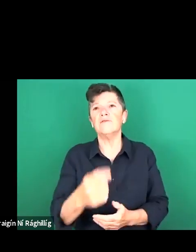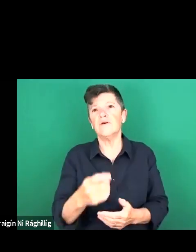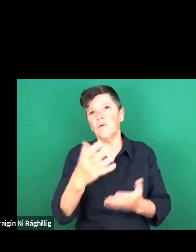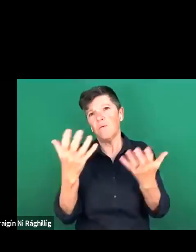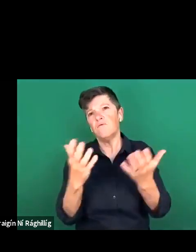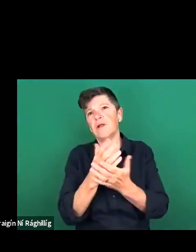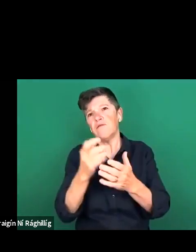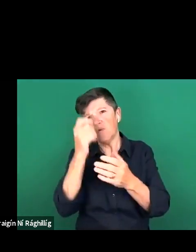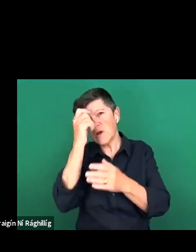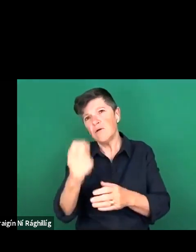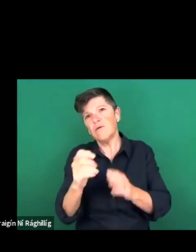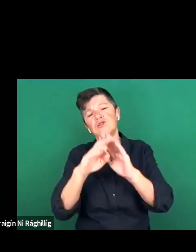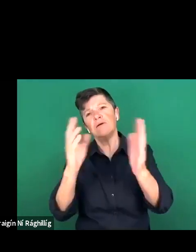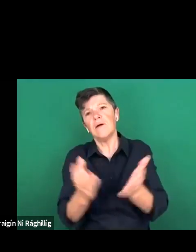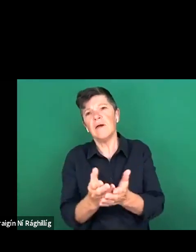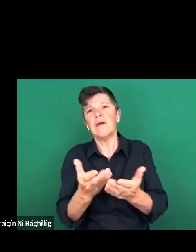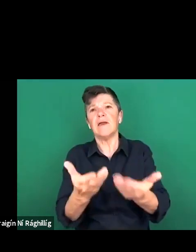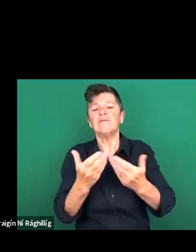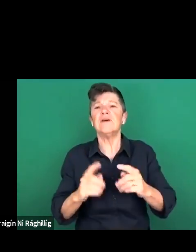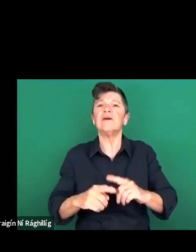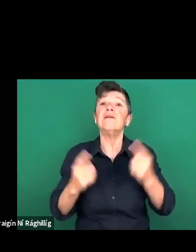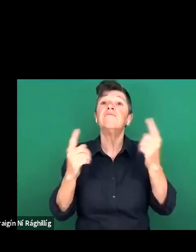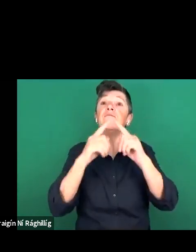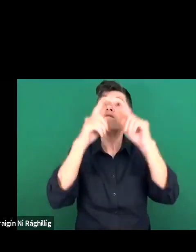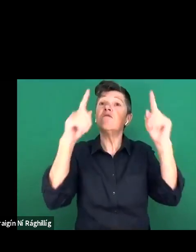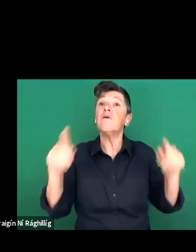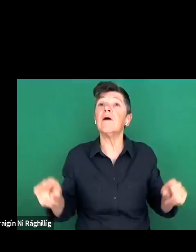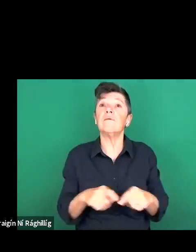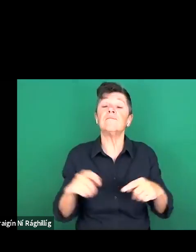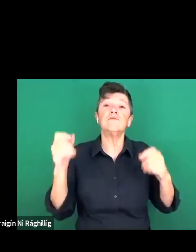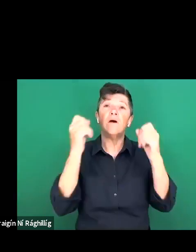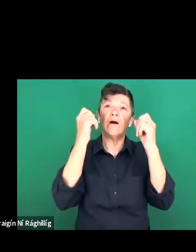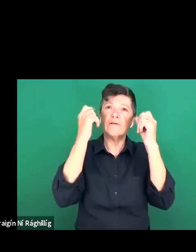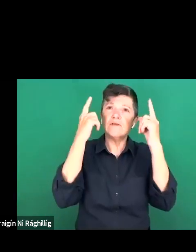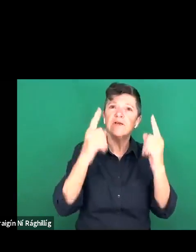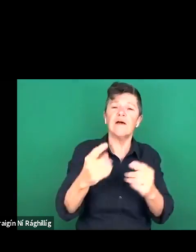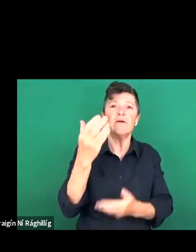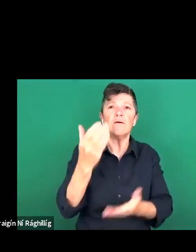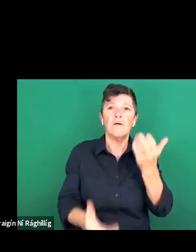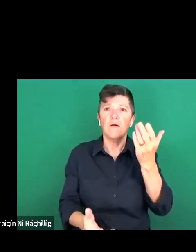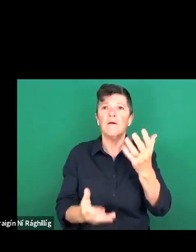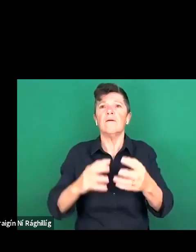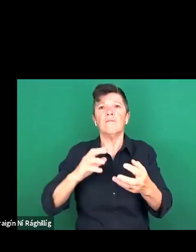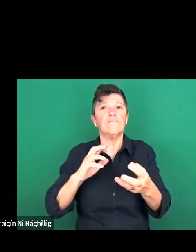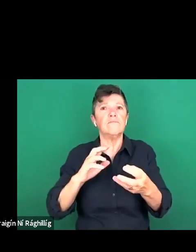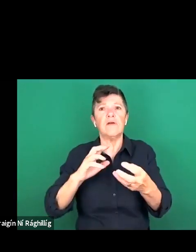of thinking and acting in relation to contemporary